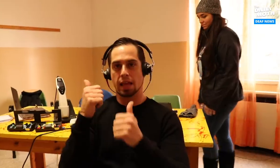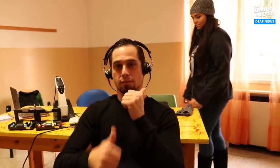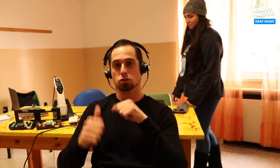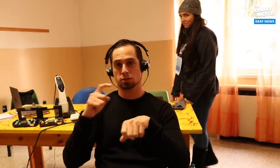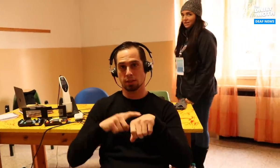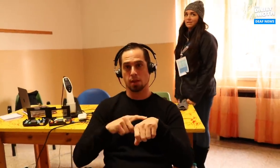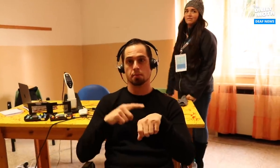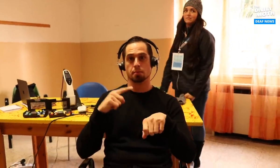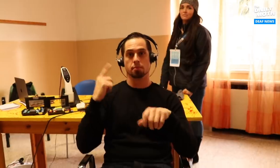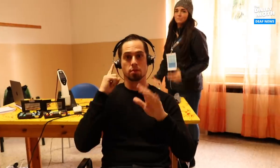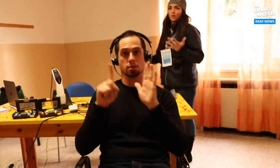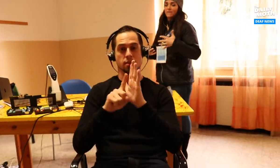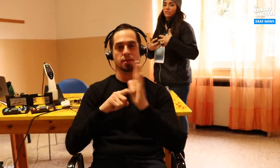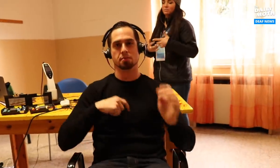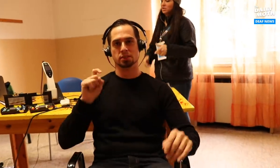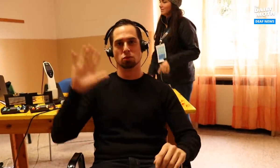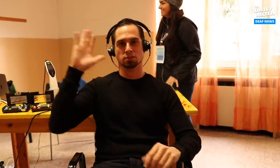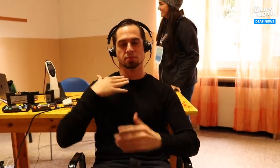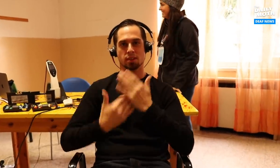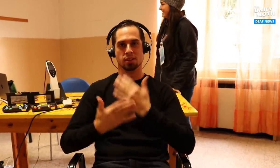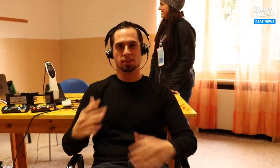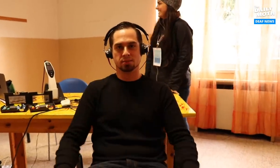Every time I hear something, I must raise my hand.